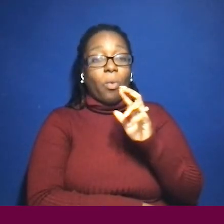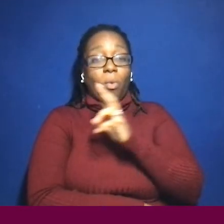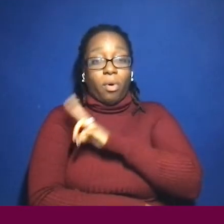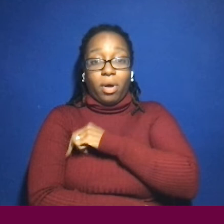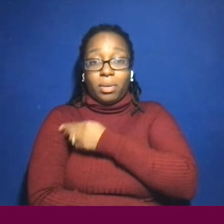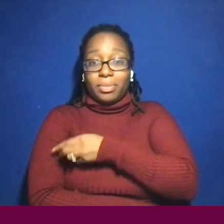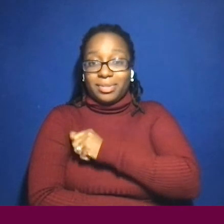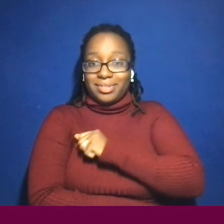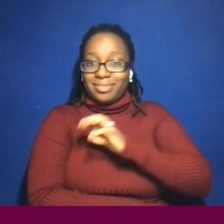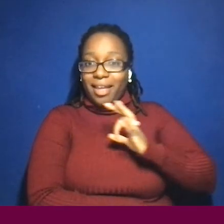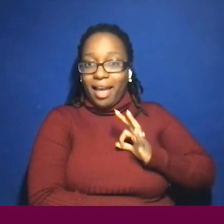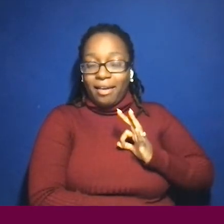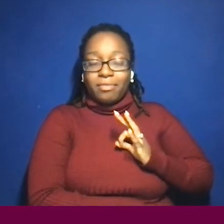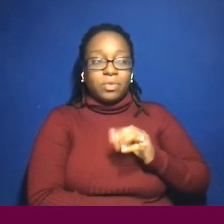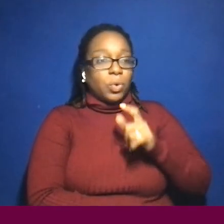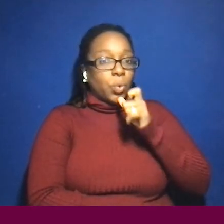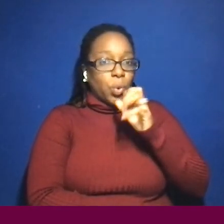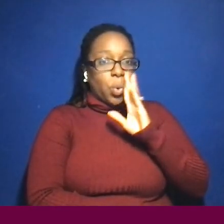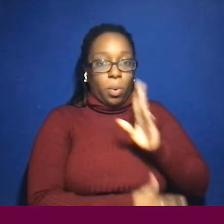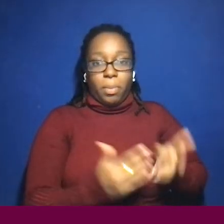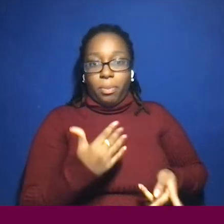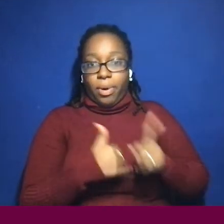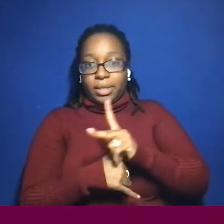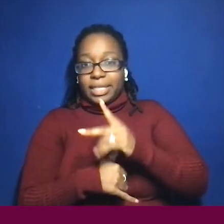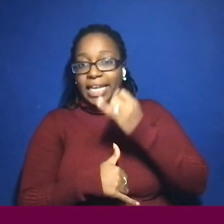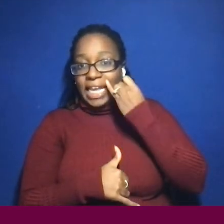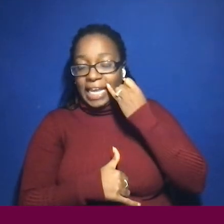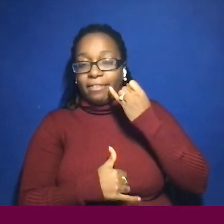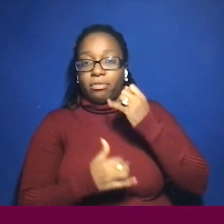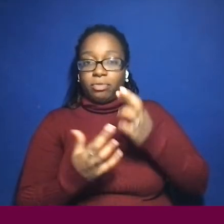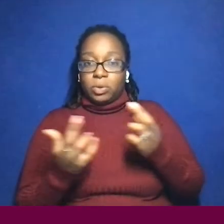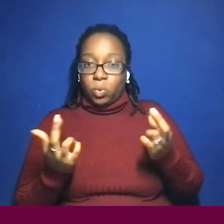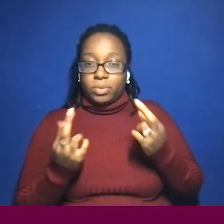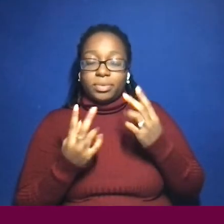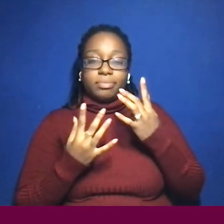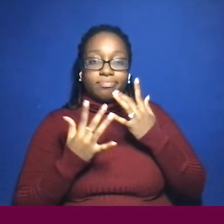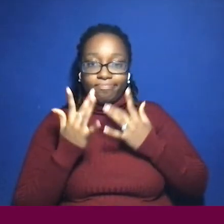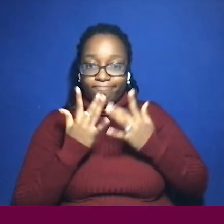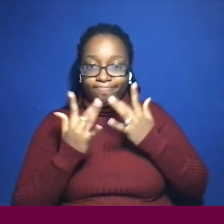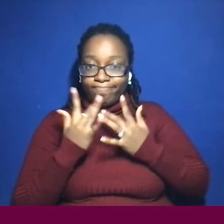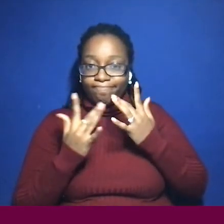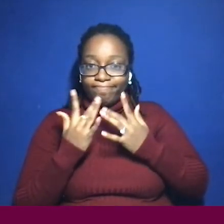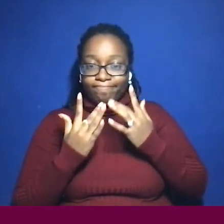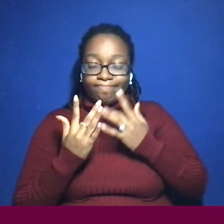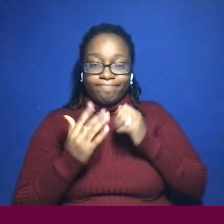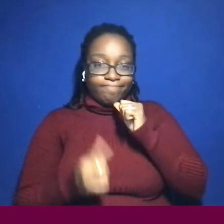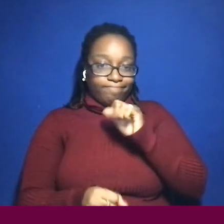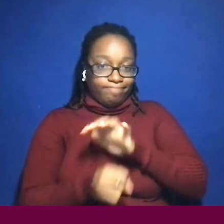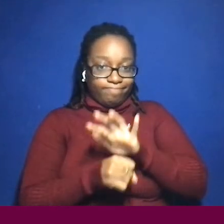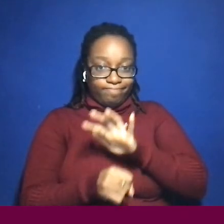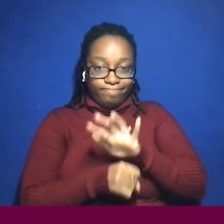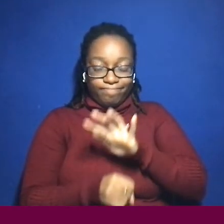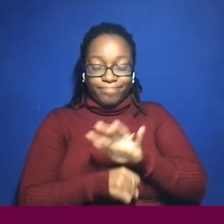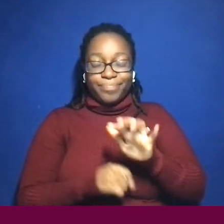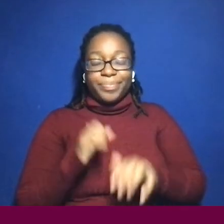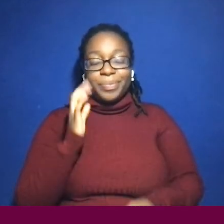who to prioritize if those resources were not felt to be adequate for everybody who needed them.